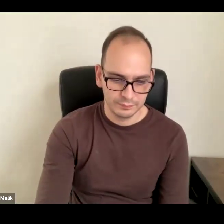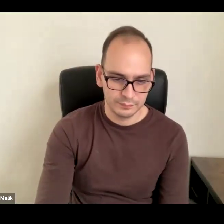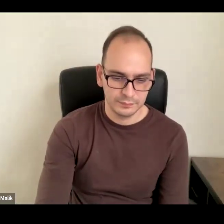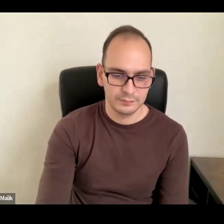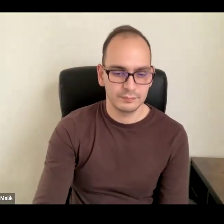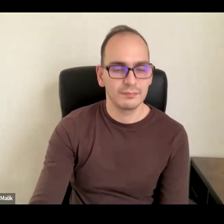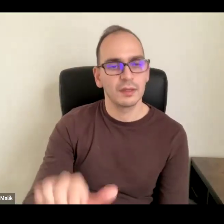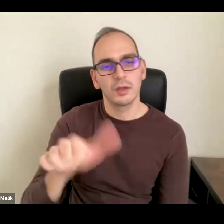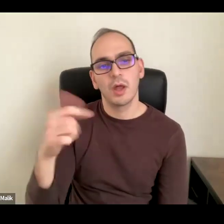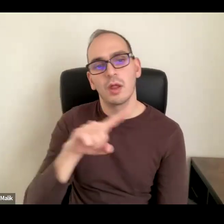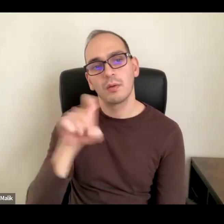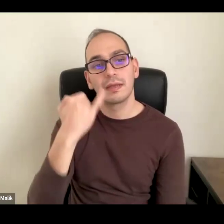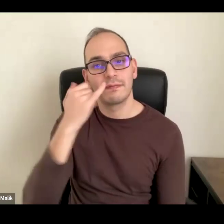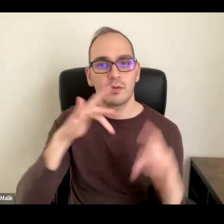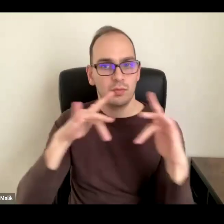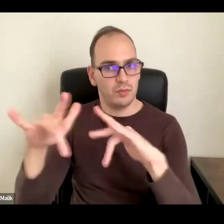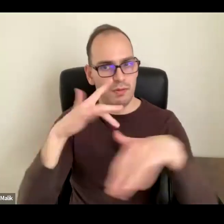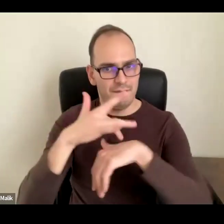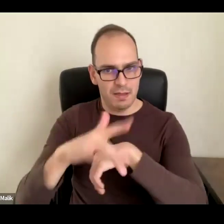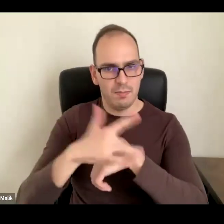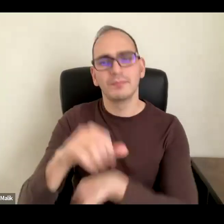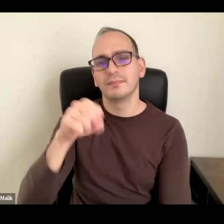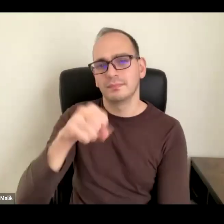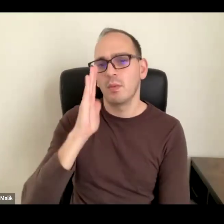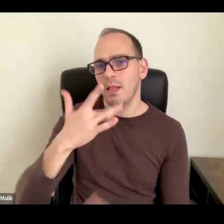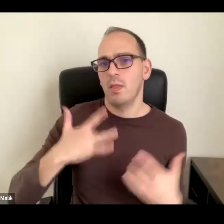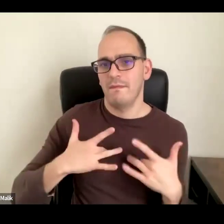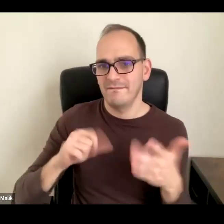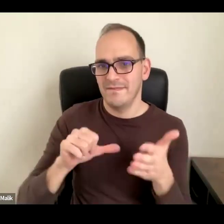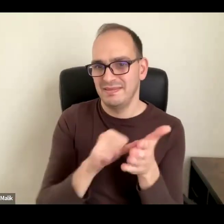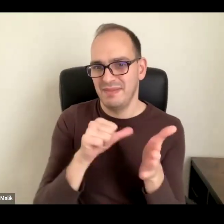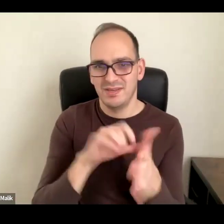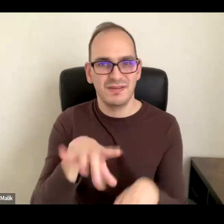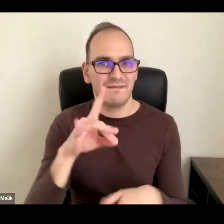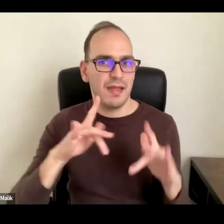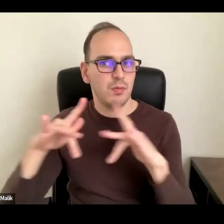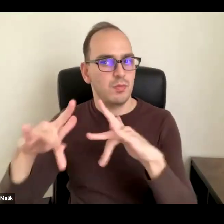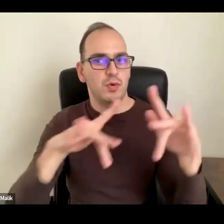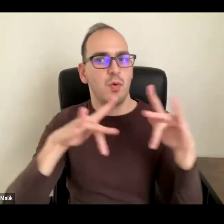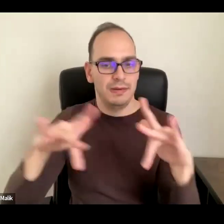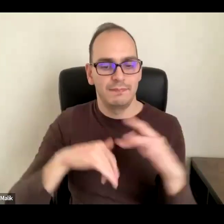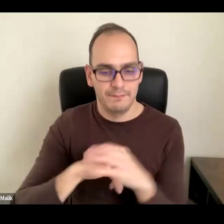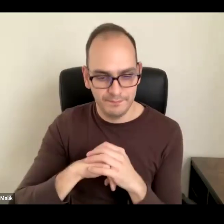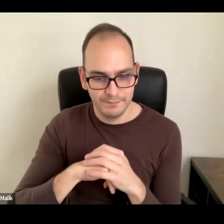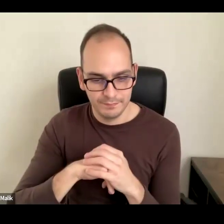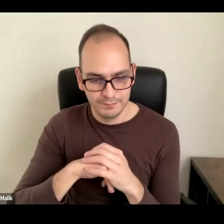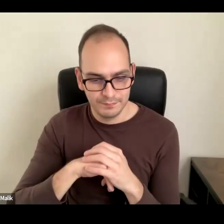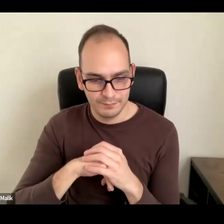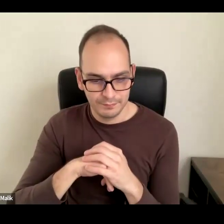have if the recording will be available and it will on our events page. the next question I